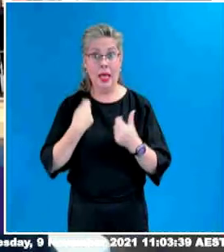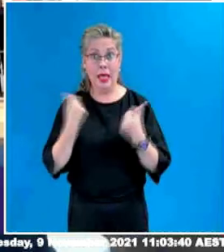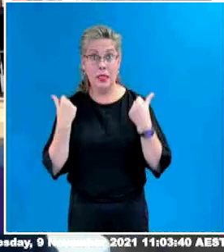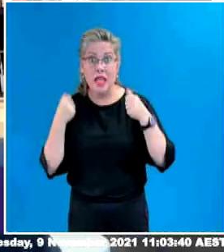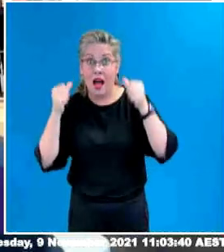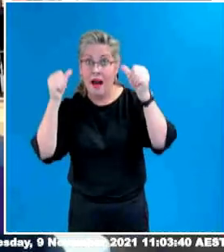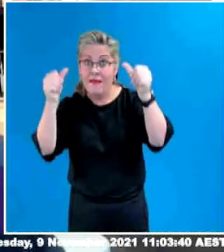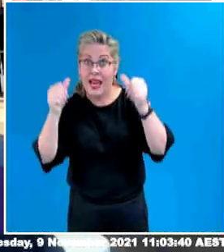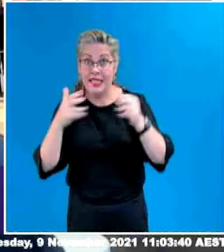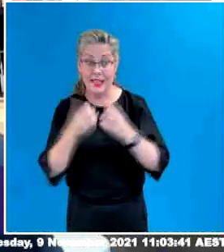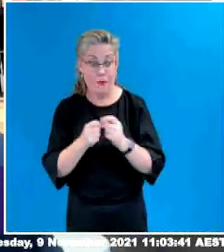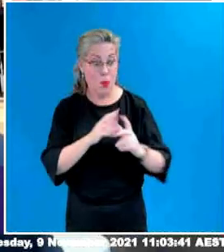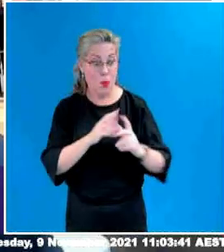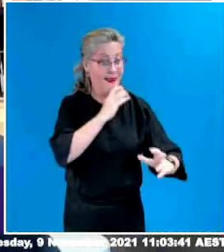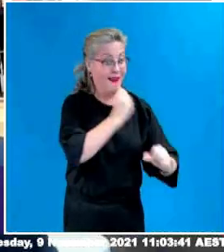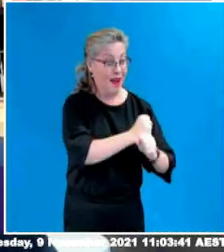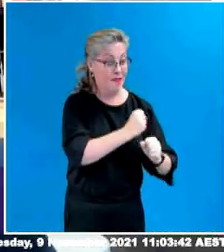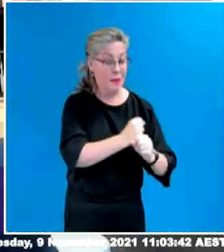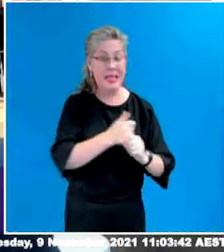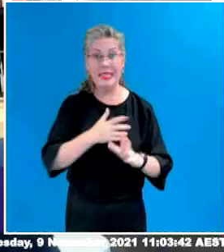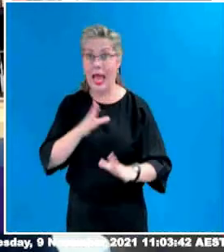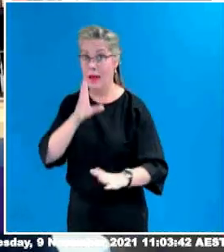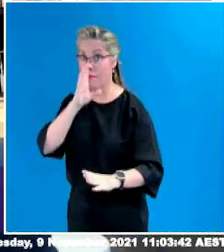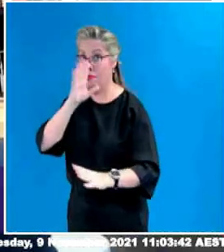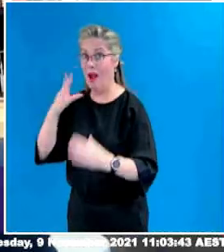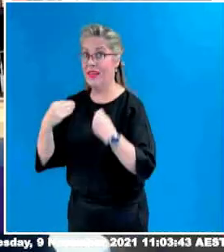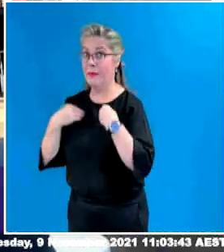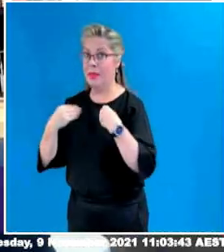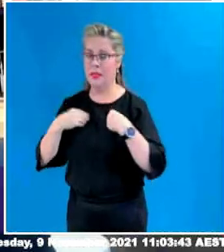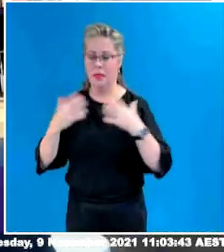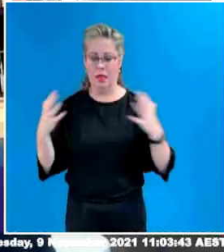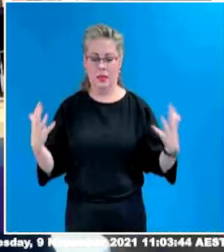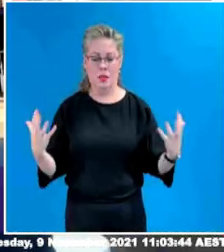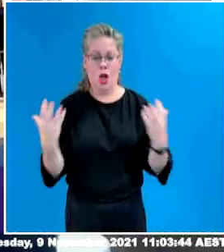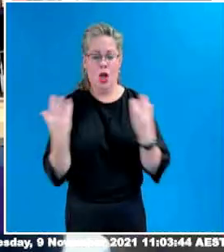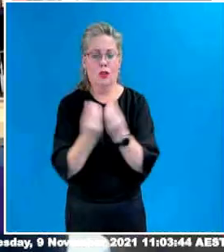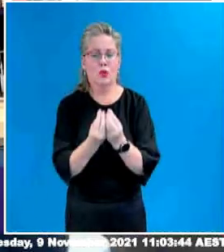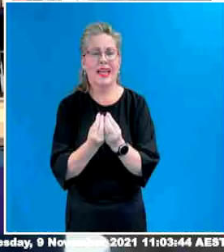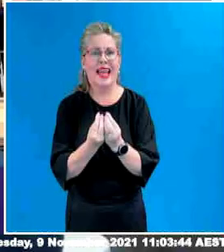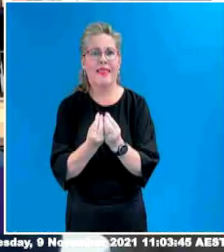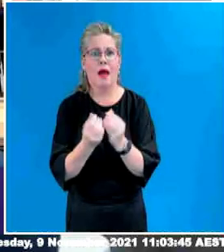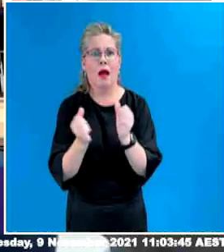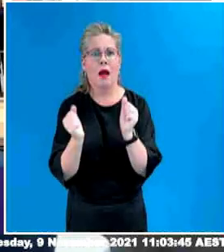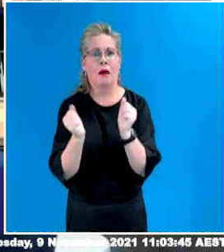are recognising in many places around the world, business is more influential